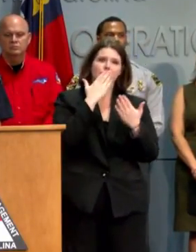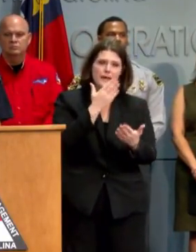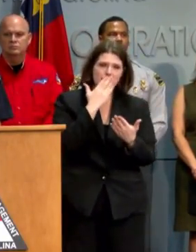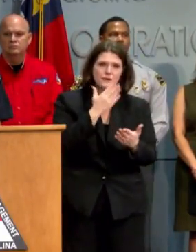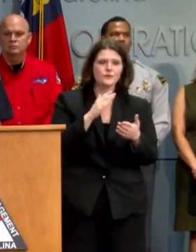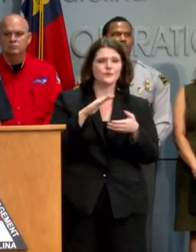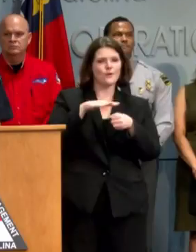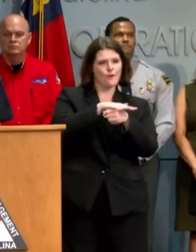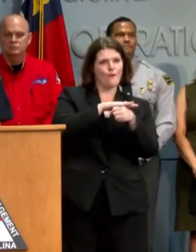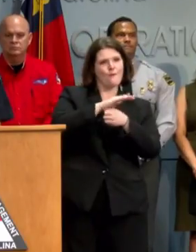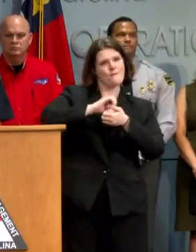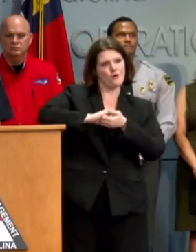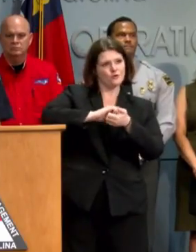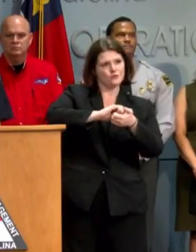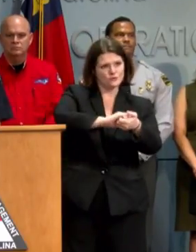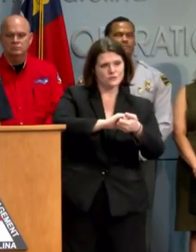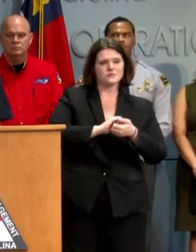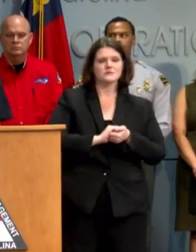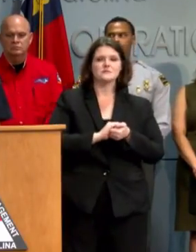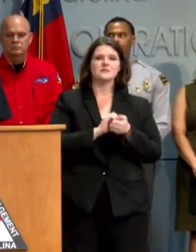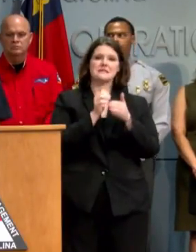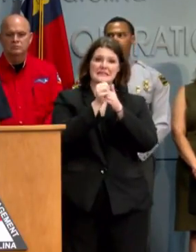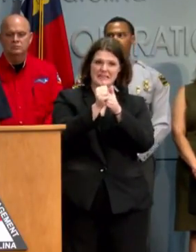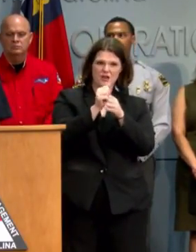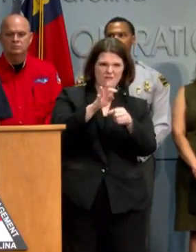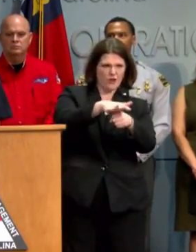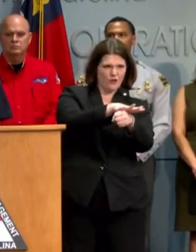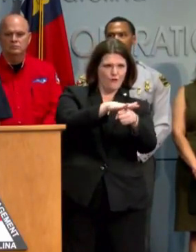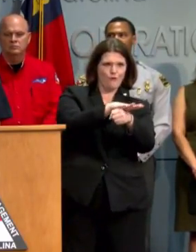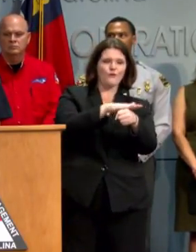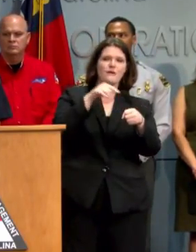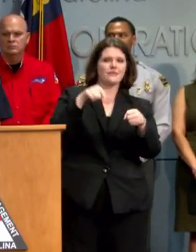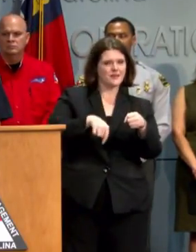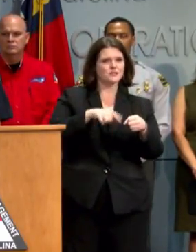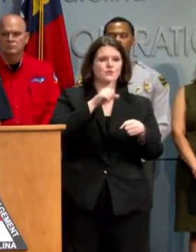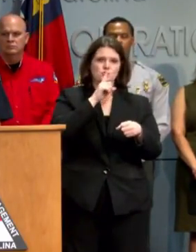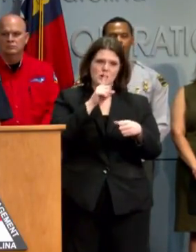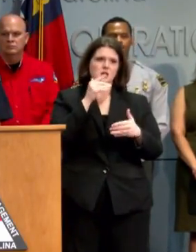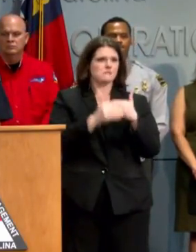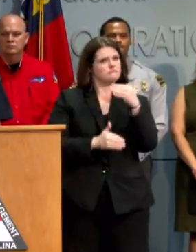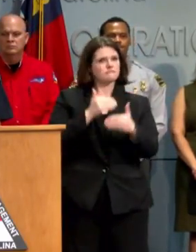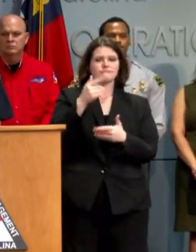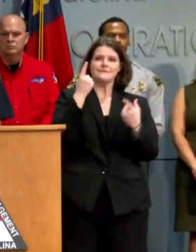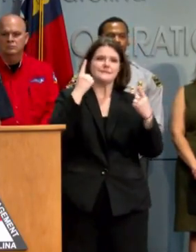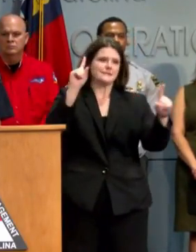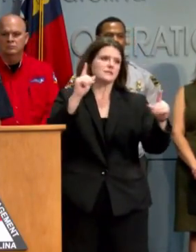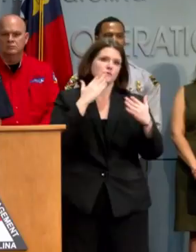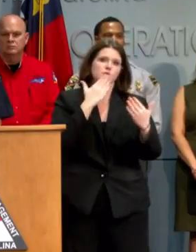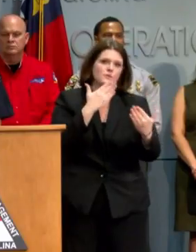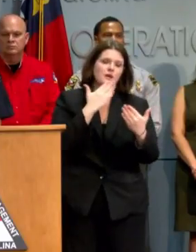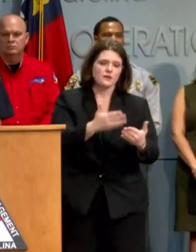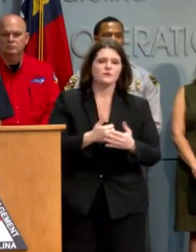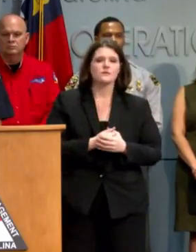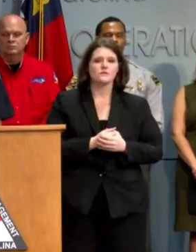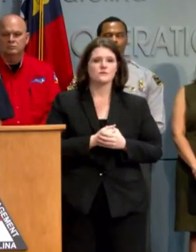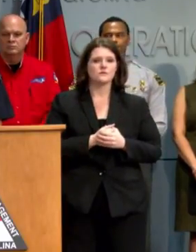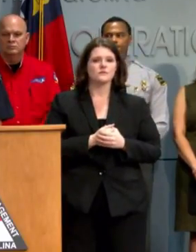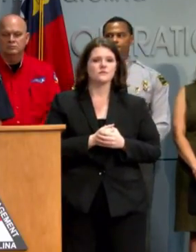I WOULD ALSO LIKE TO THANK ALL OF THE FEDERAL, STATE AND PRIVATE SECTOR VOLUNTEER PARTNERS AND I WANT TO ESPECIALLY THANK OUR LOCAL PARTNERS.